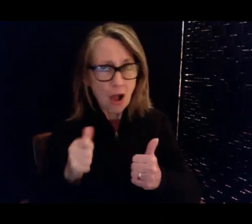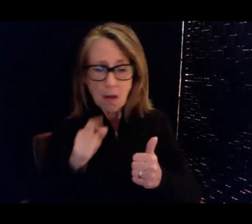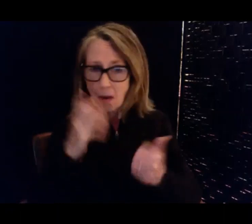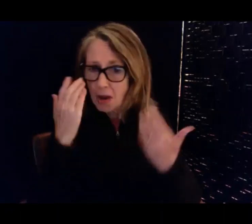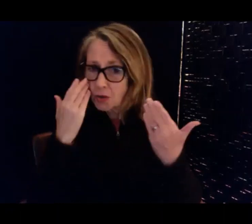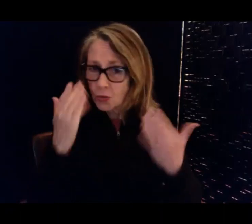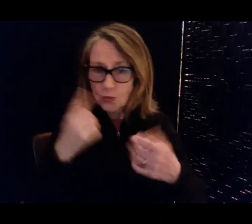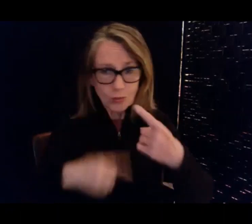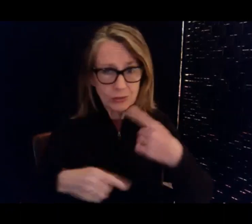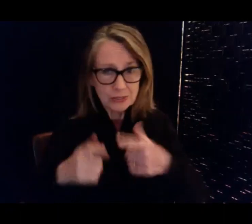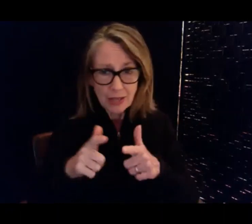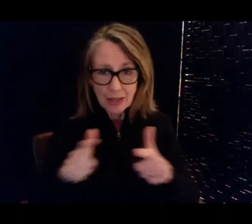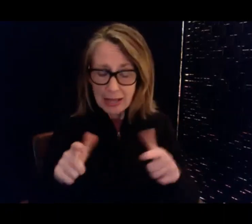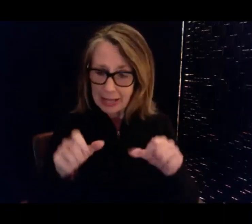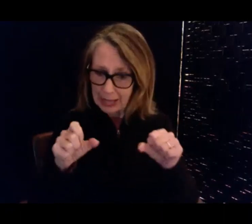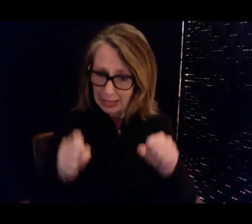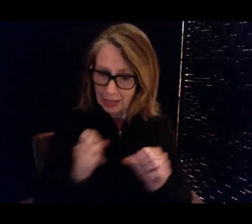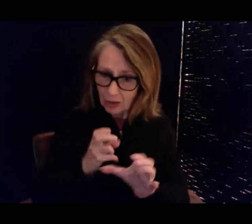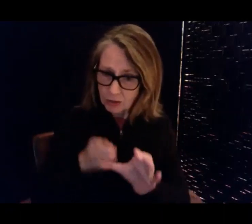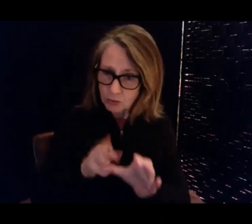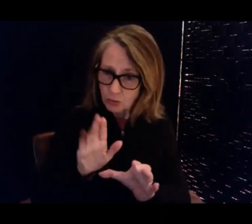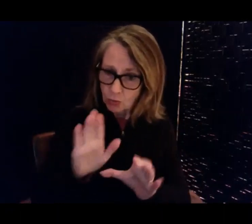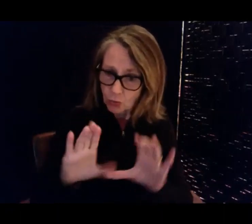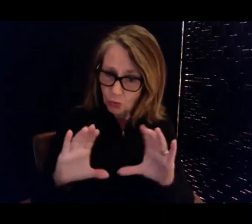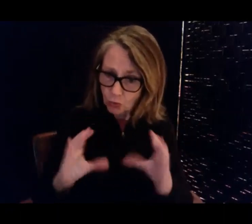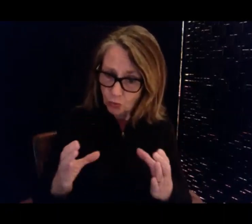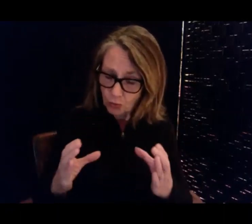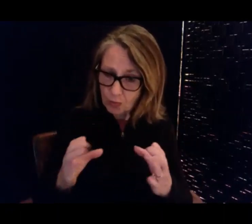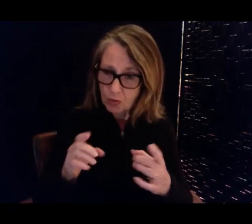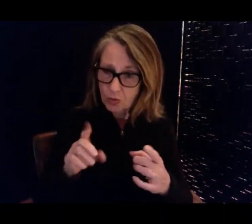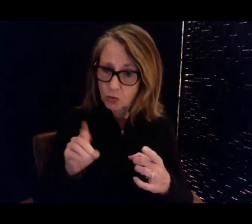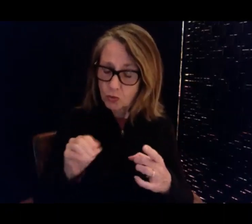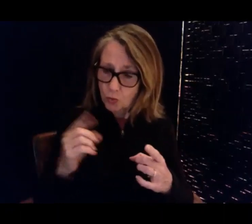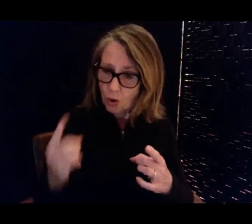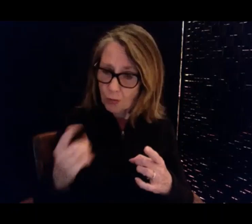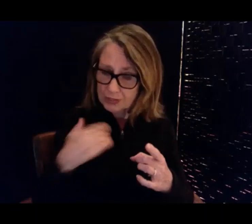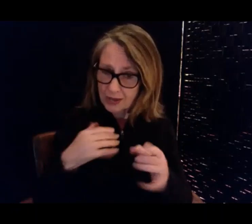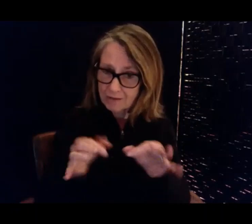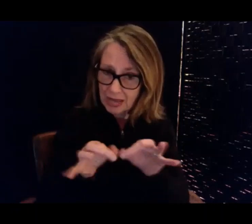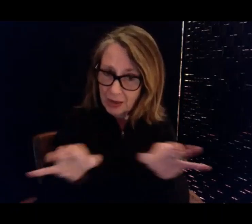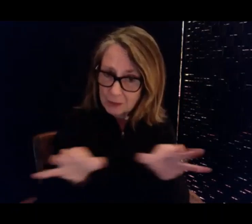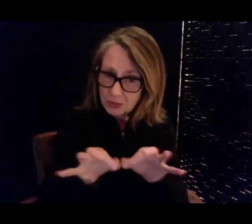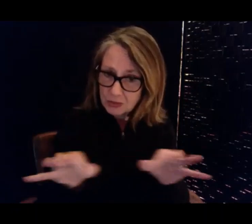comfortable? in your group? do you always have captions do you advocate for